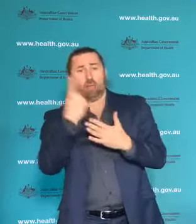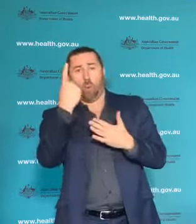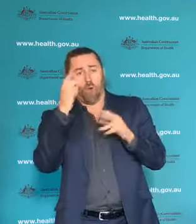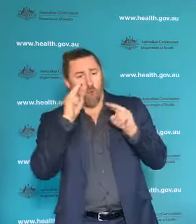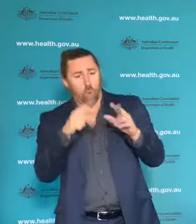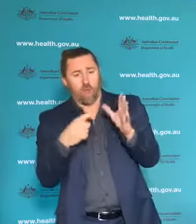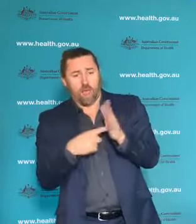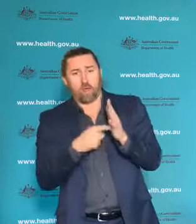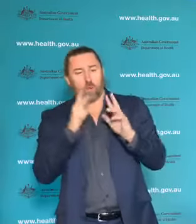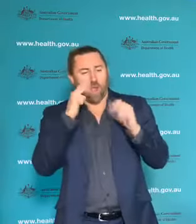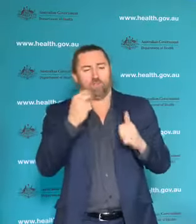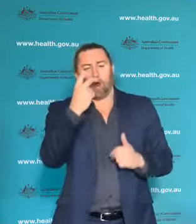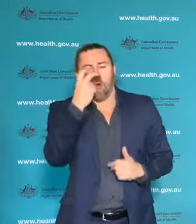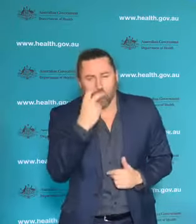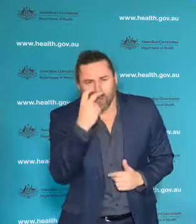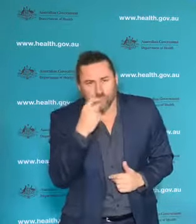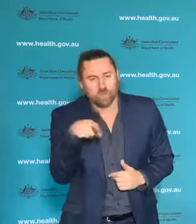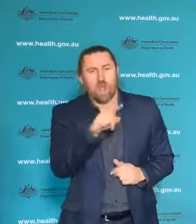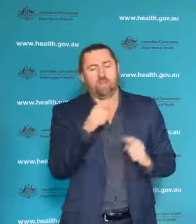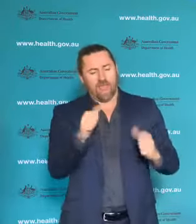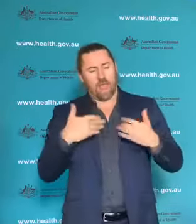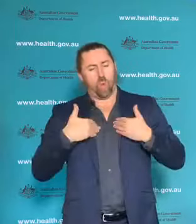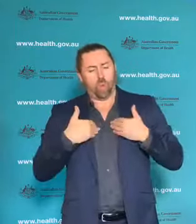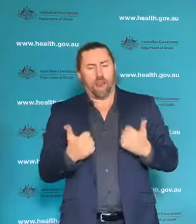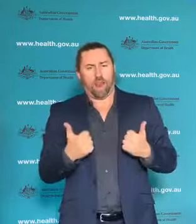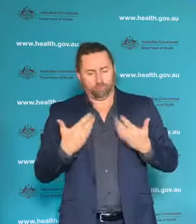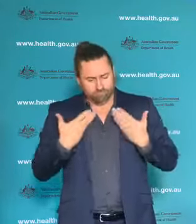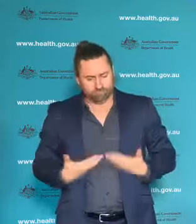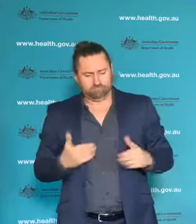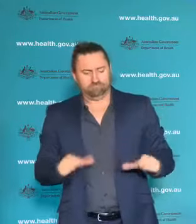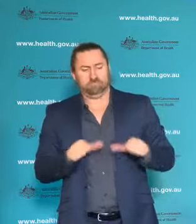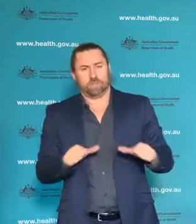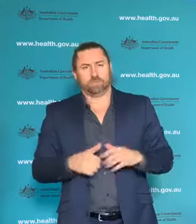senior residents. Reporter: If you would you just allow one more, sorry. The advice has